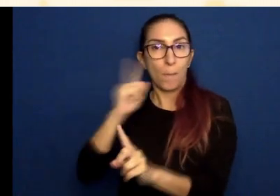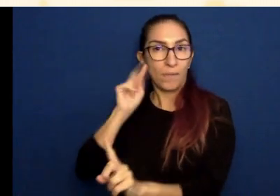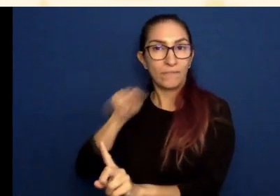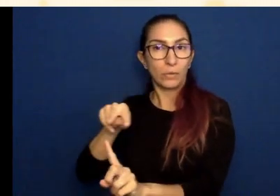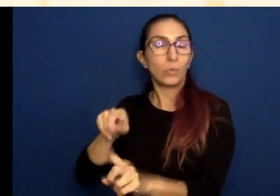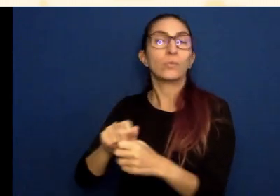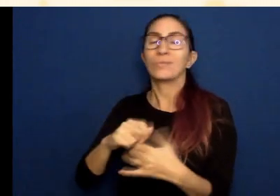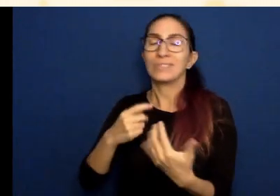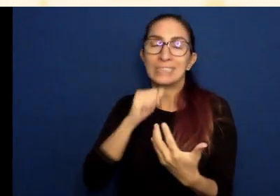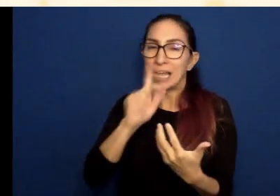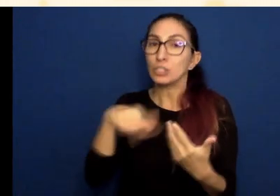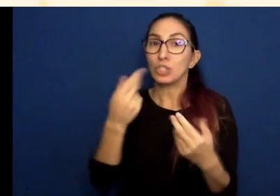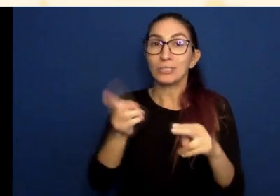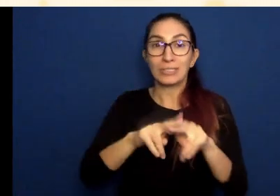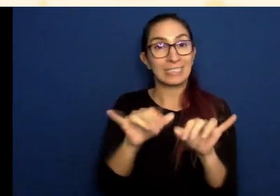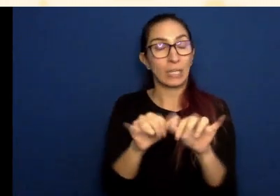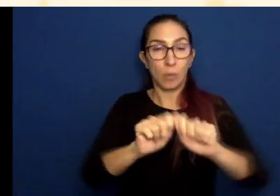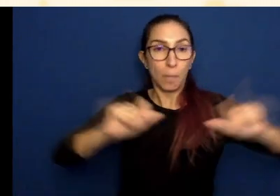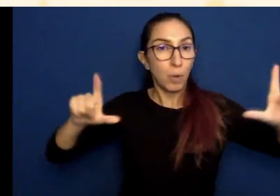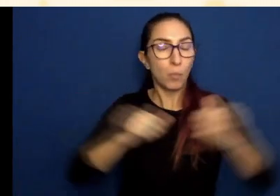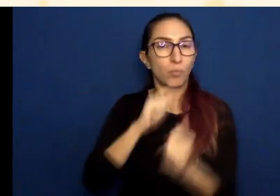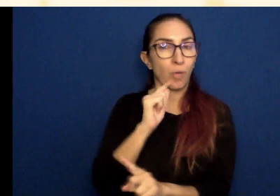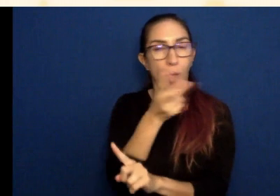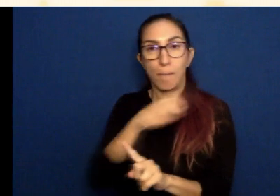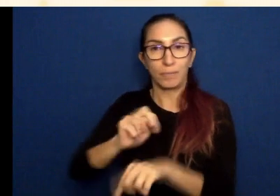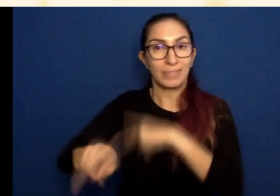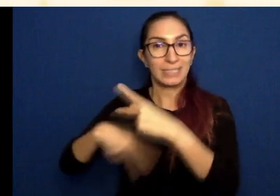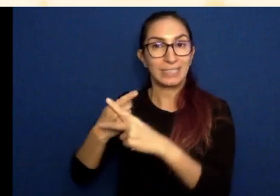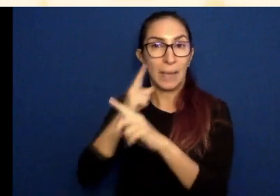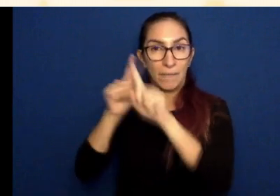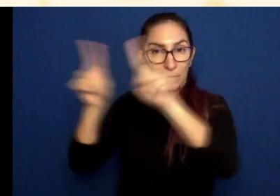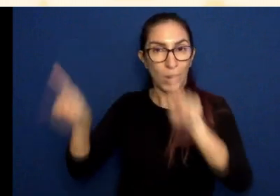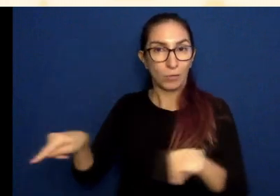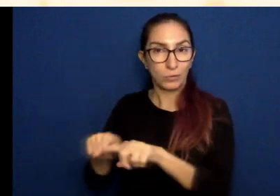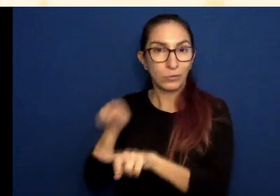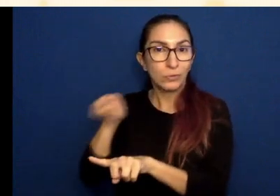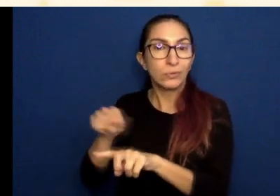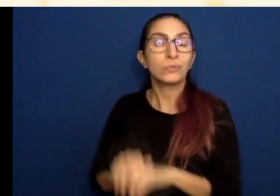Because low vision users who use the zoom function inherent in the browser, often end up getting restricted